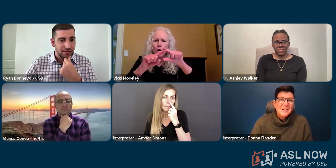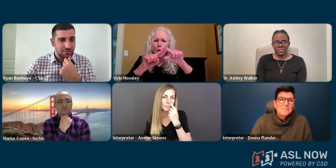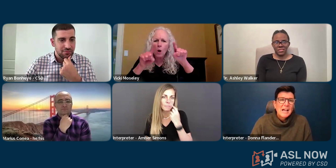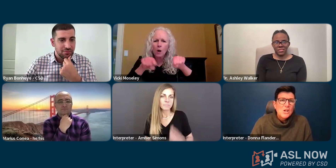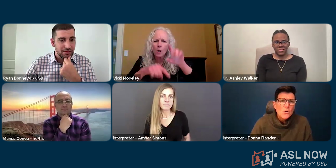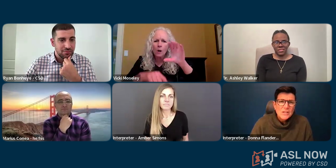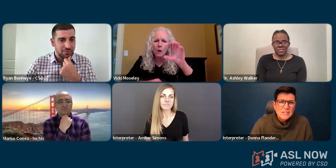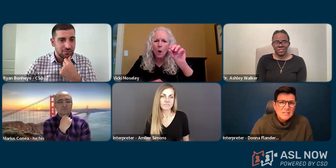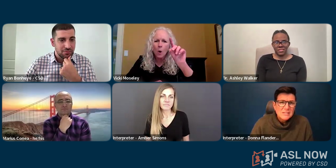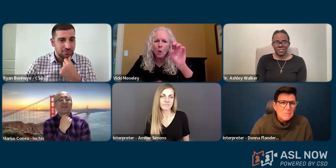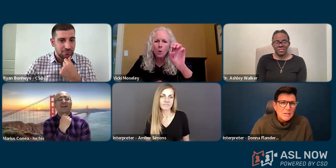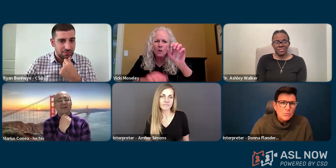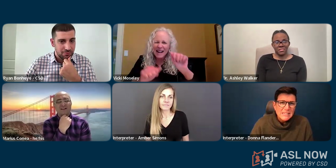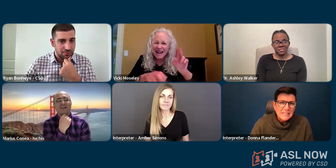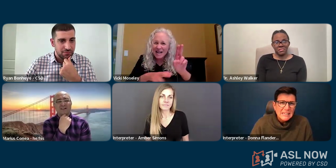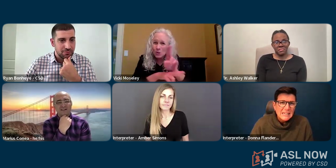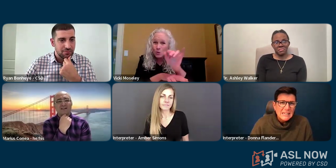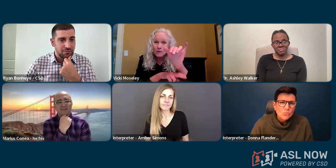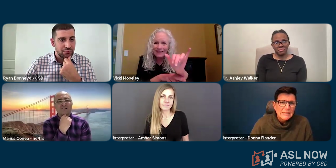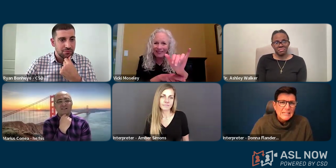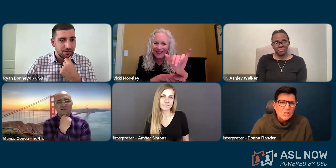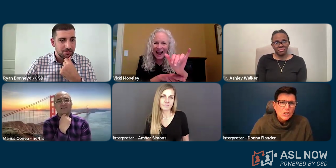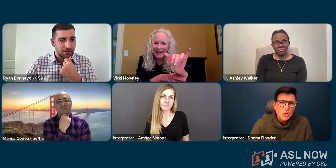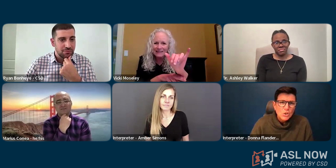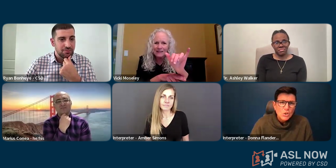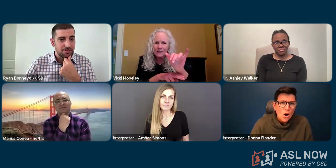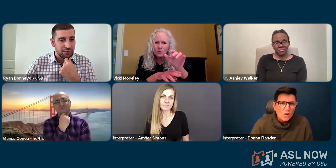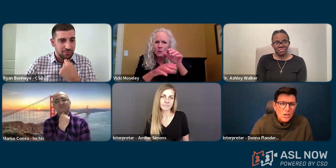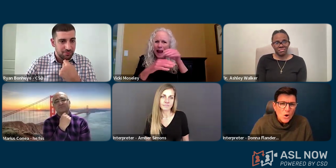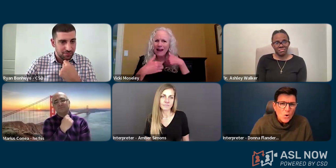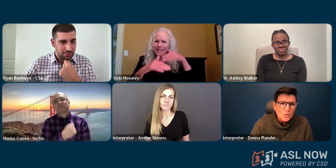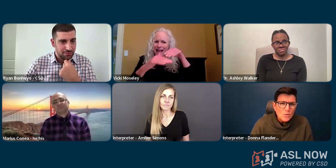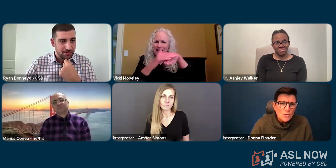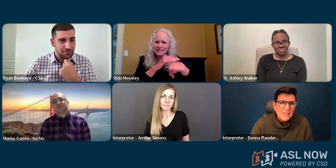I know that somebody recently released a QR code